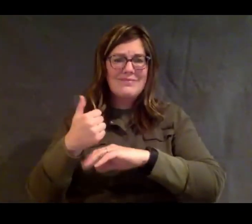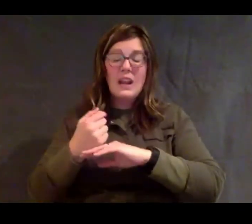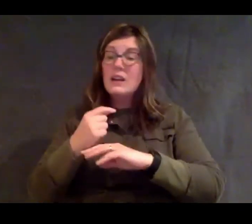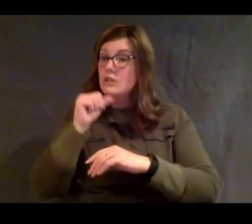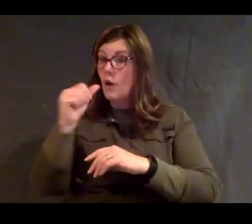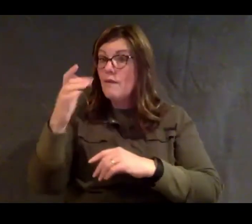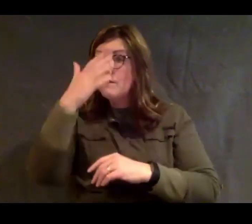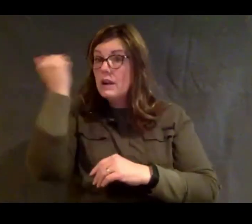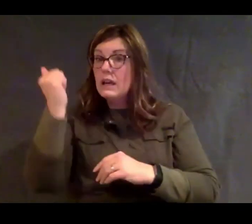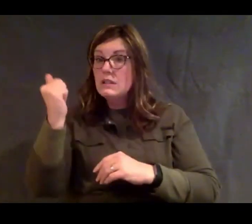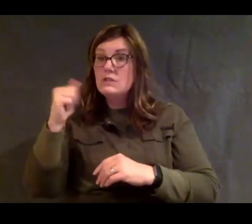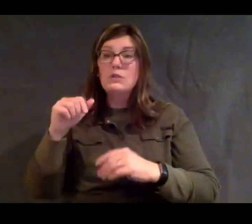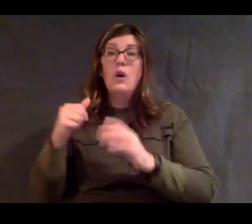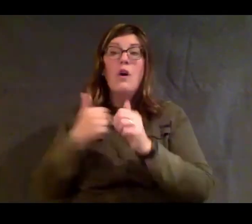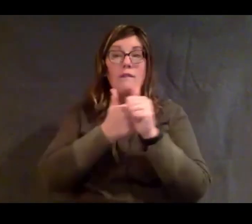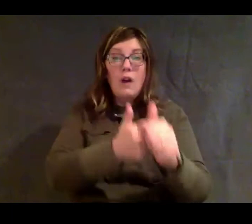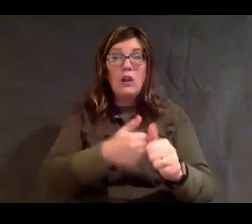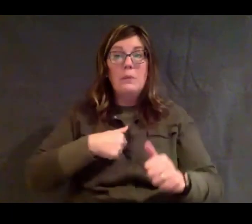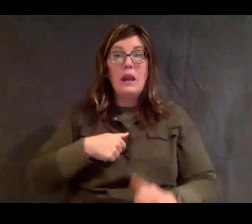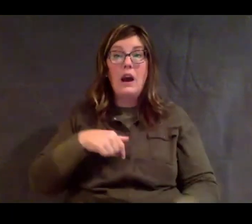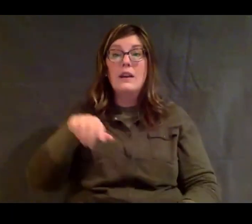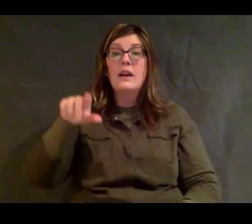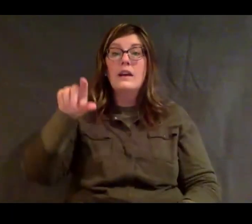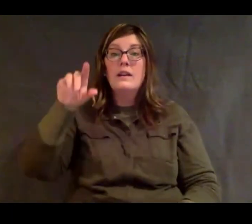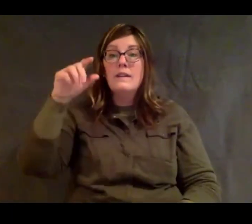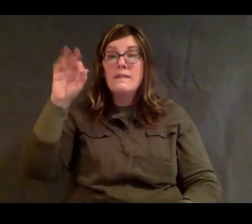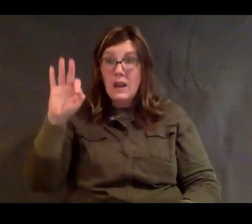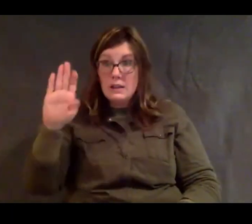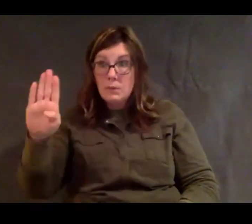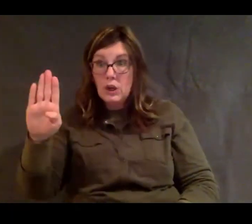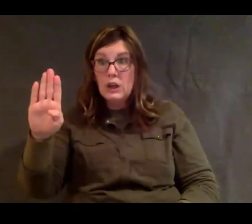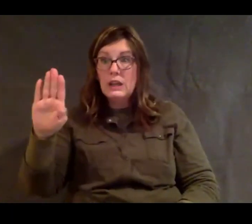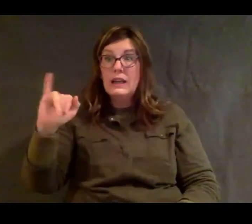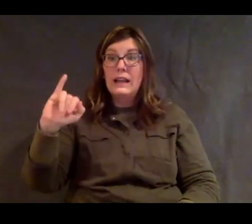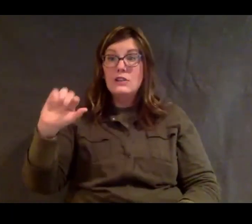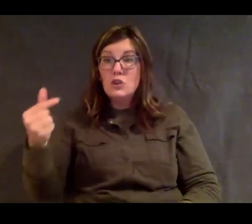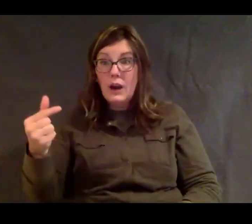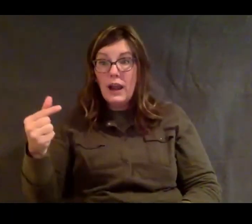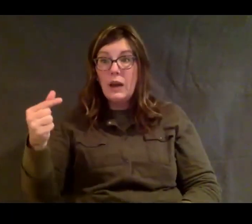instagram and twitter and if you know how to do a tick tock and want to help me do a tick tock you